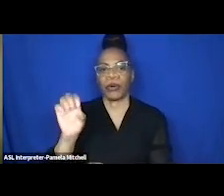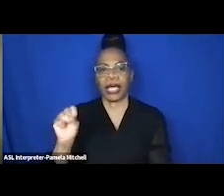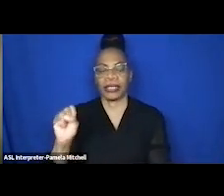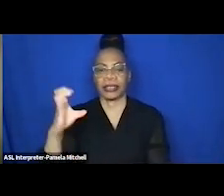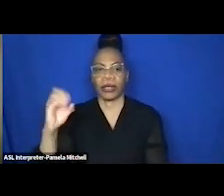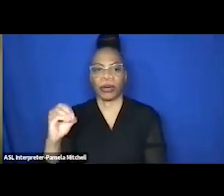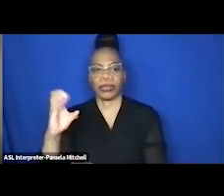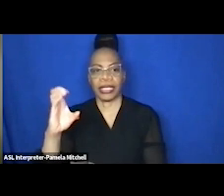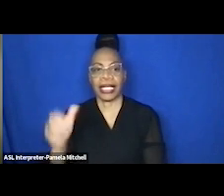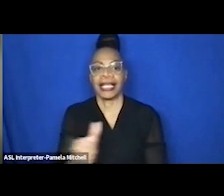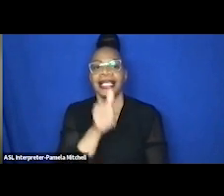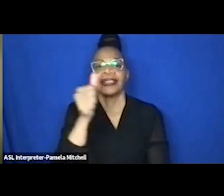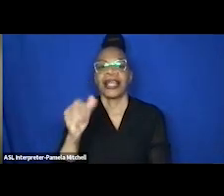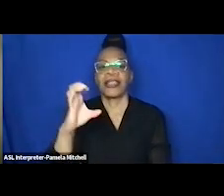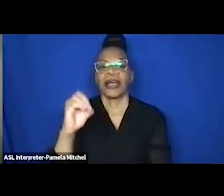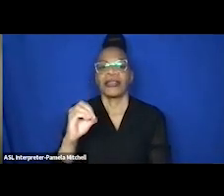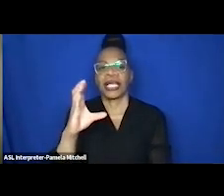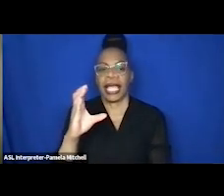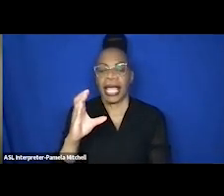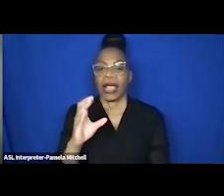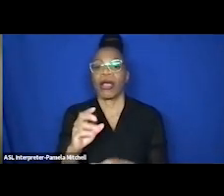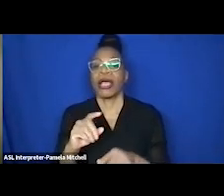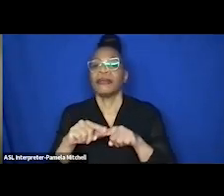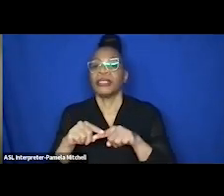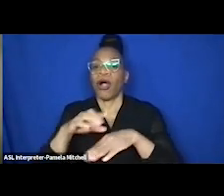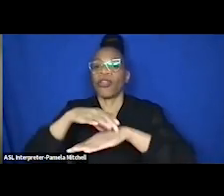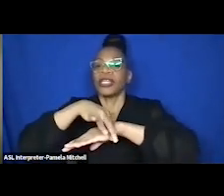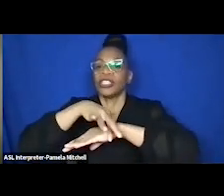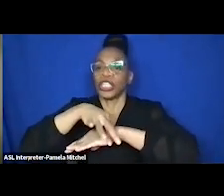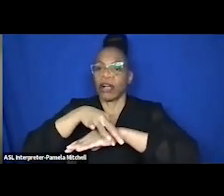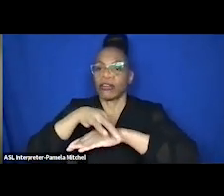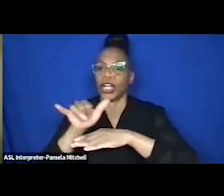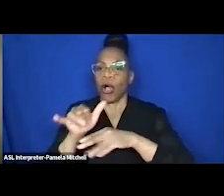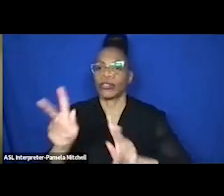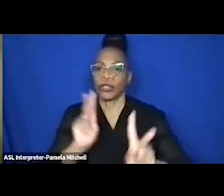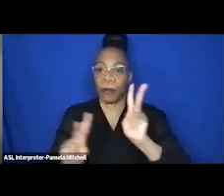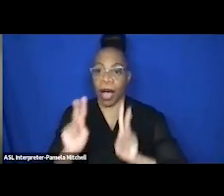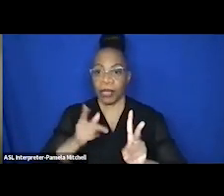that is comparable in terms of the geography and population that we serve.